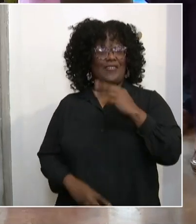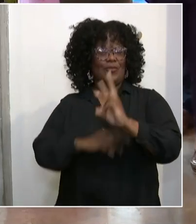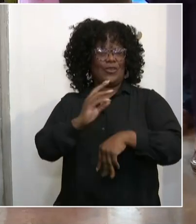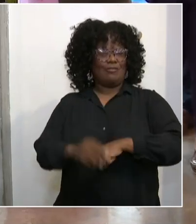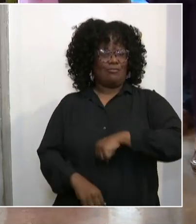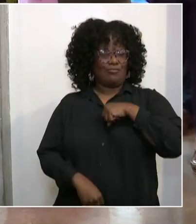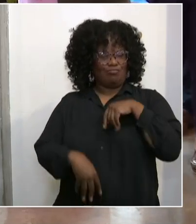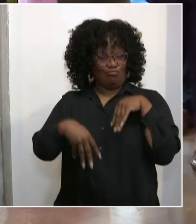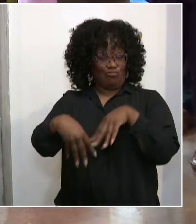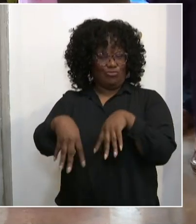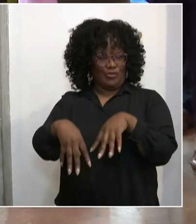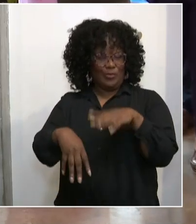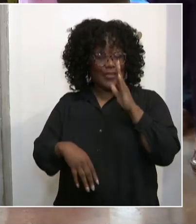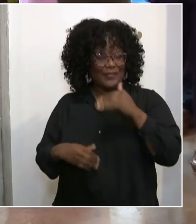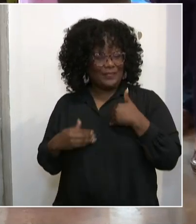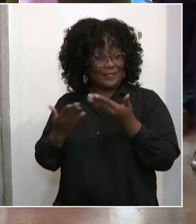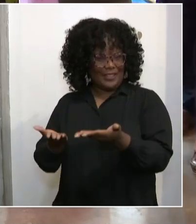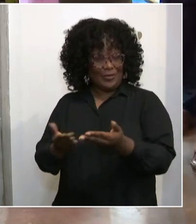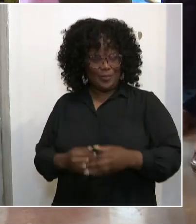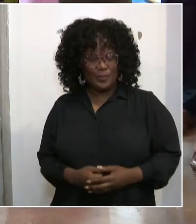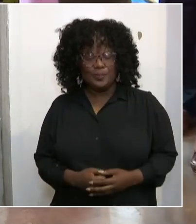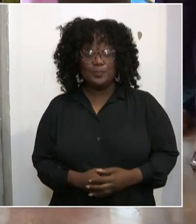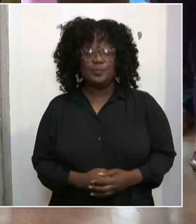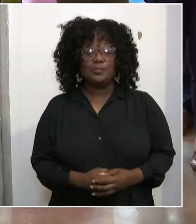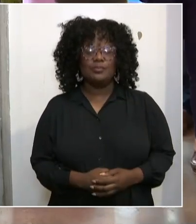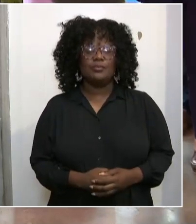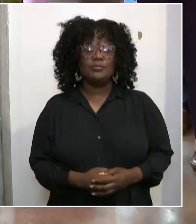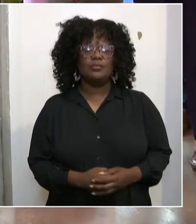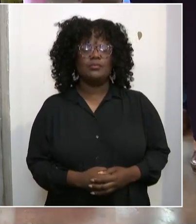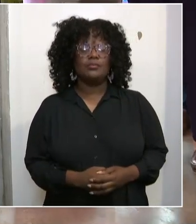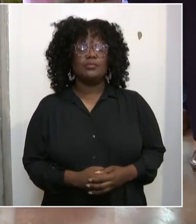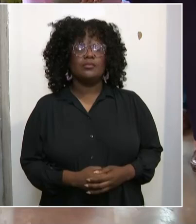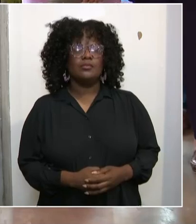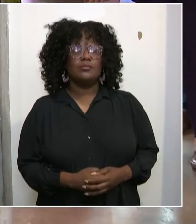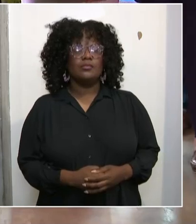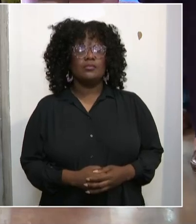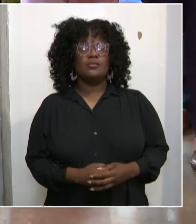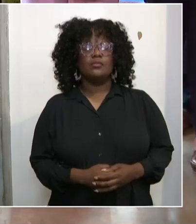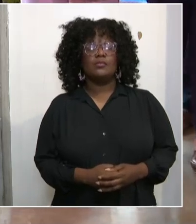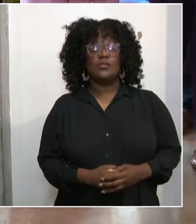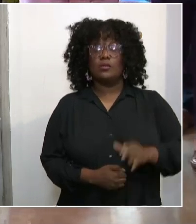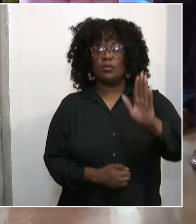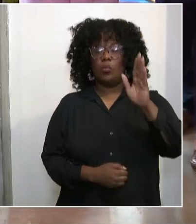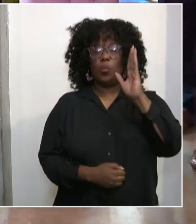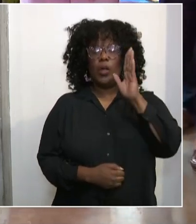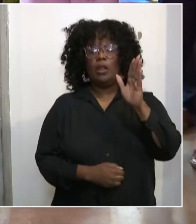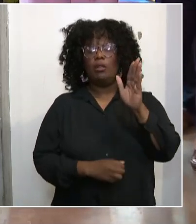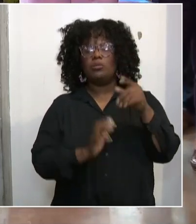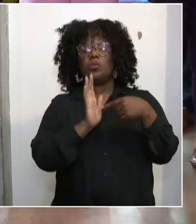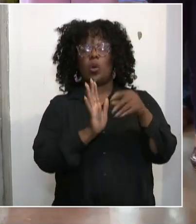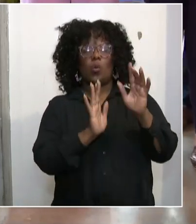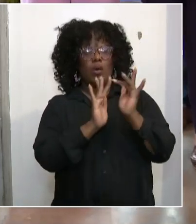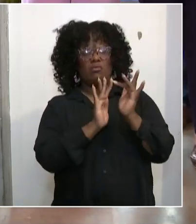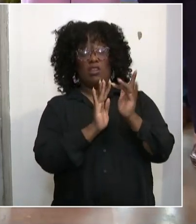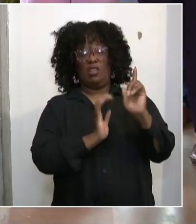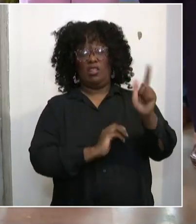we will direct you to, uh, the website for more information as well. So if you live, work,